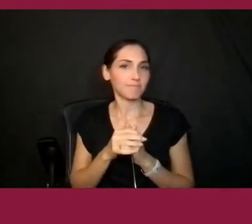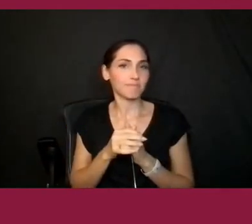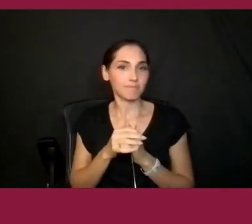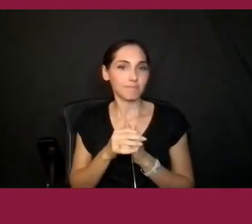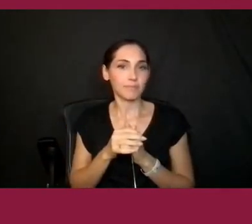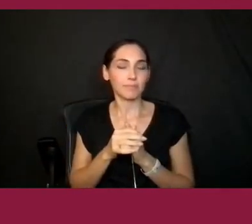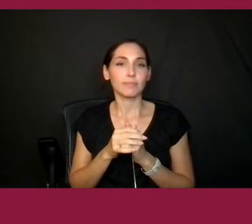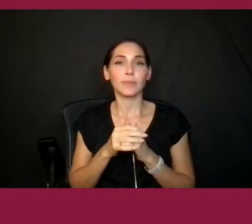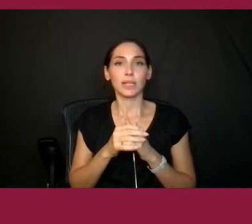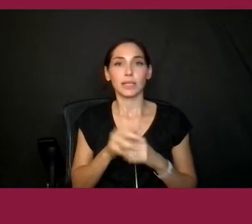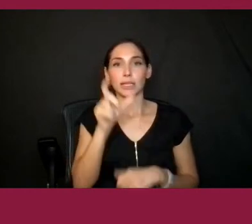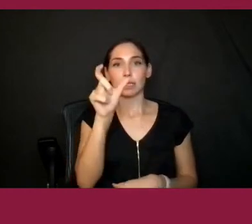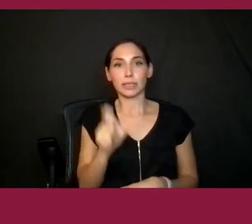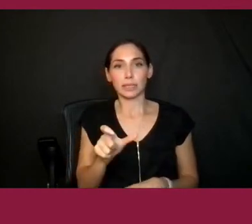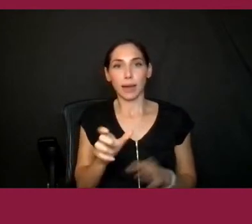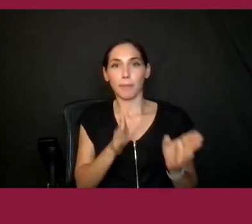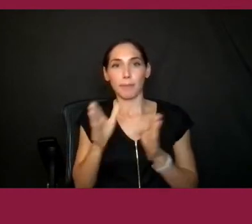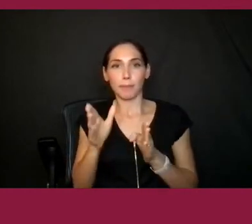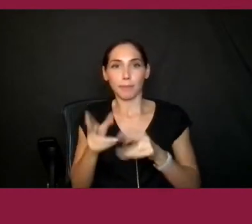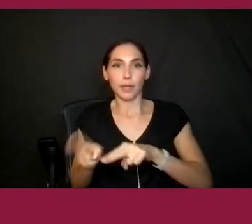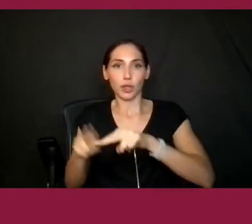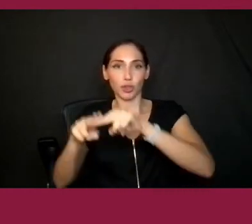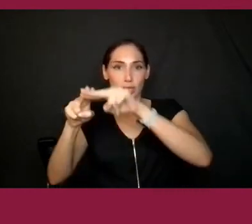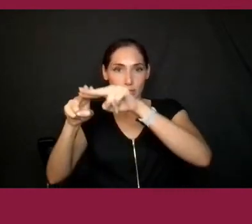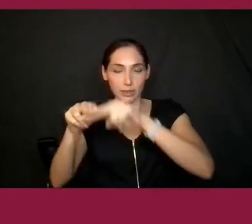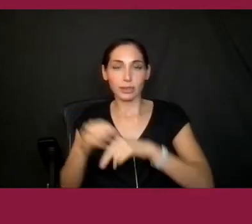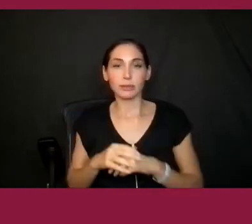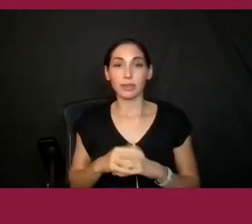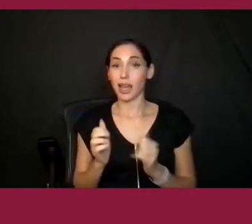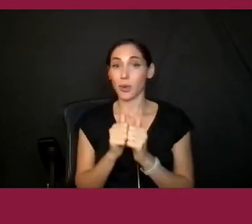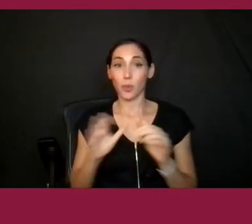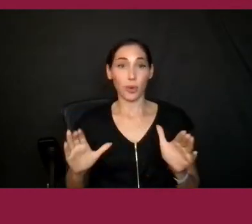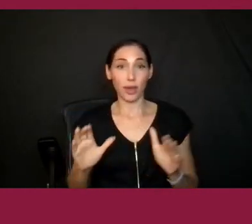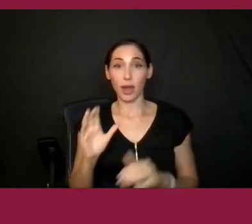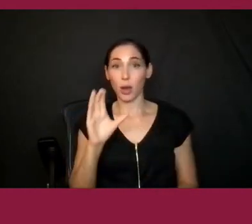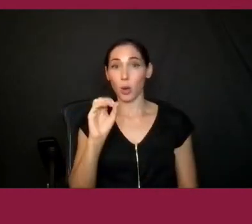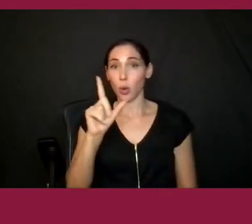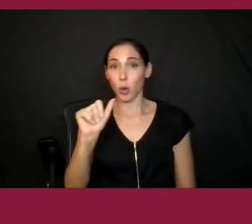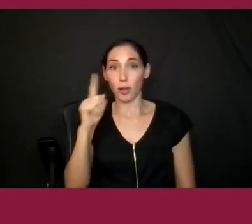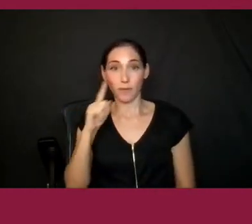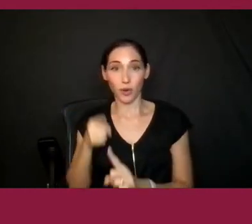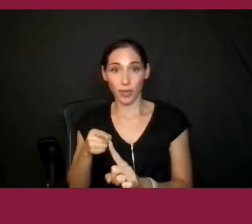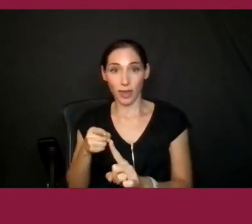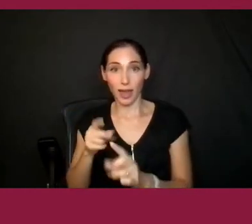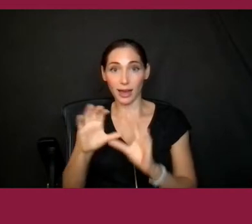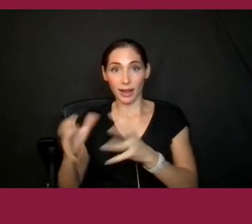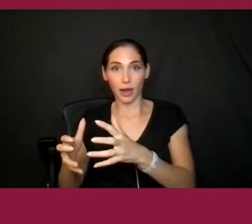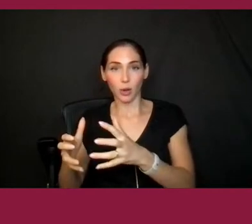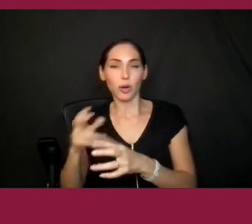column increases, and without a COLA to that categorical, it becomes difficult to fund that.